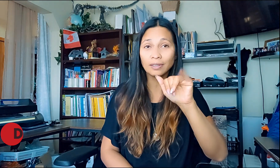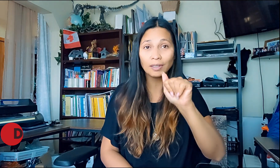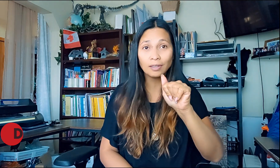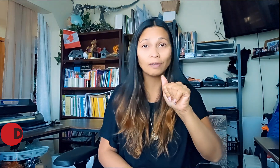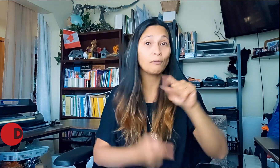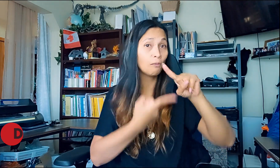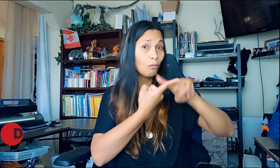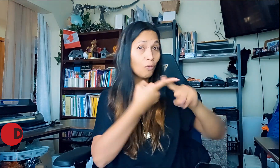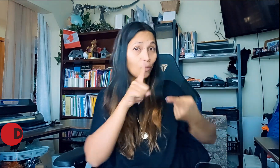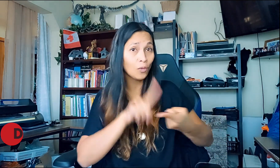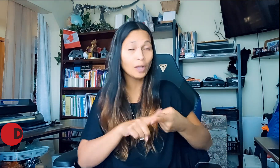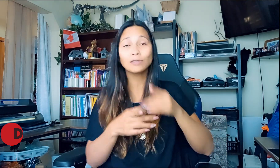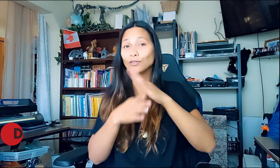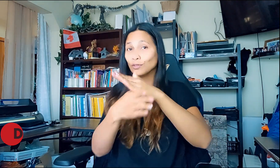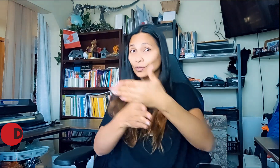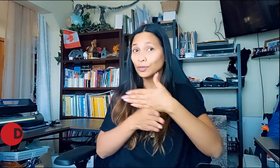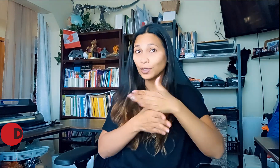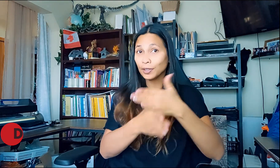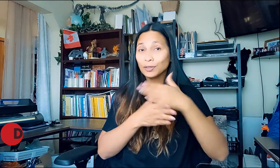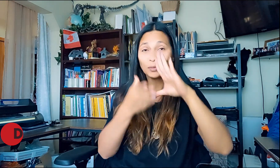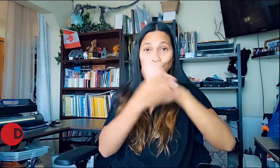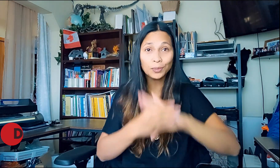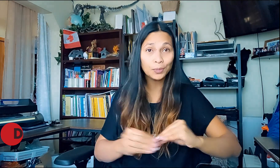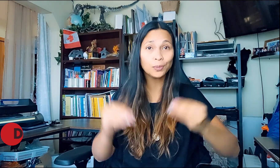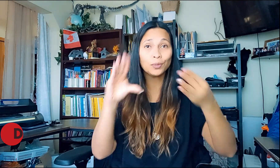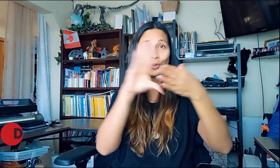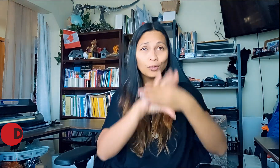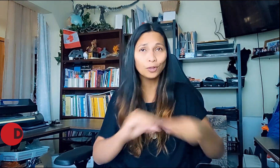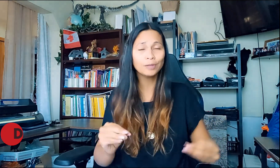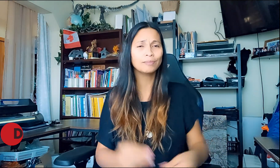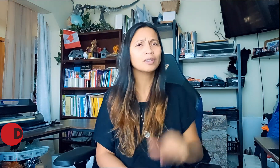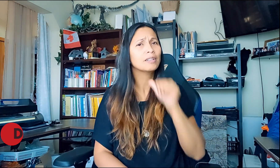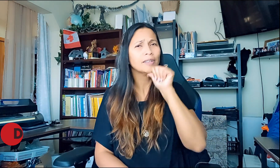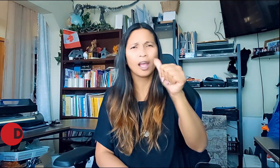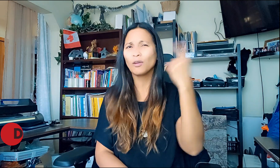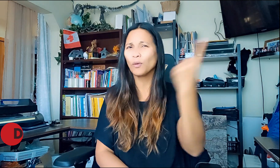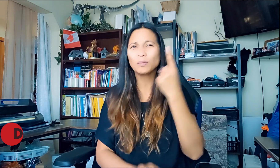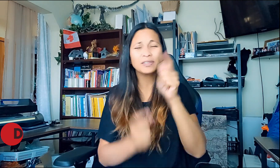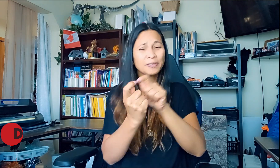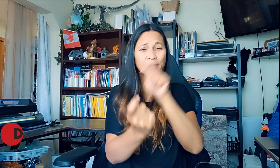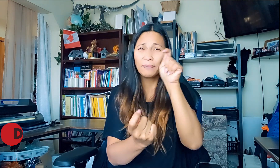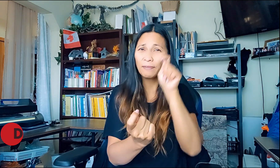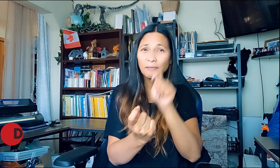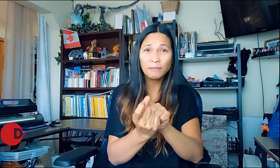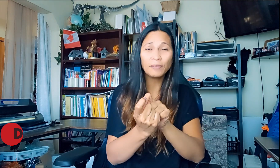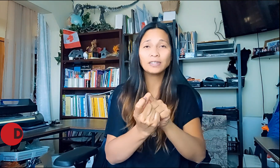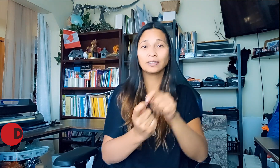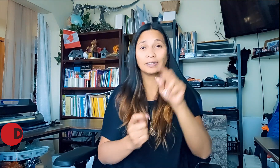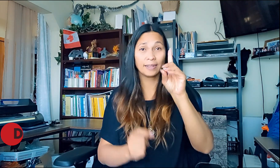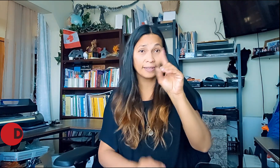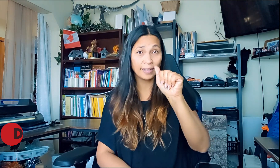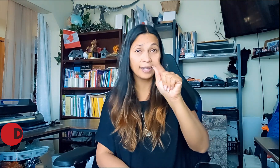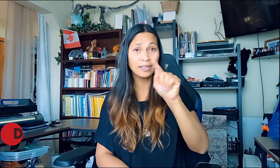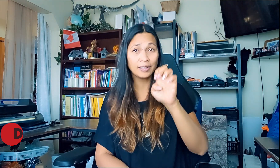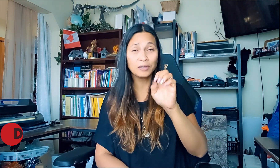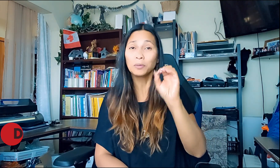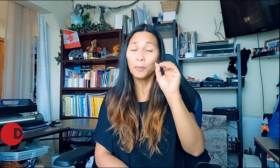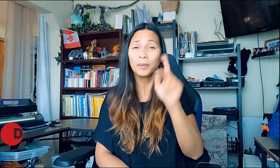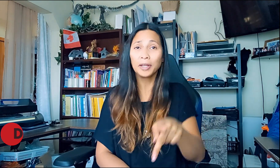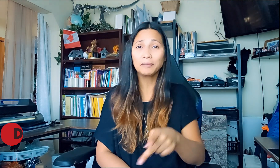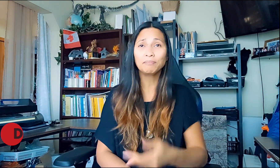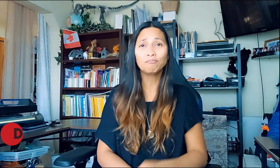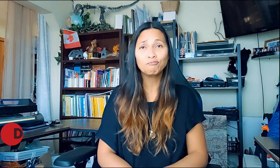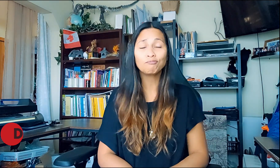friends shared stories. It doesn't always have exact dates, which is OK.